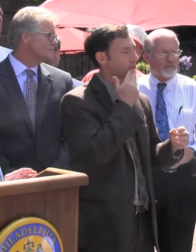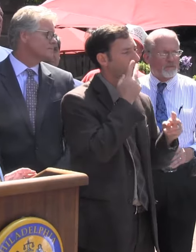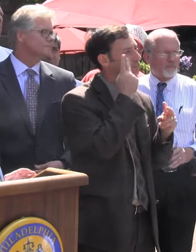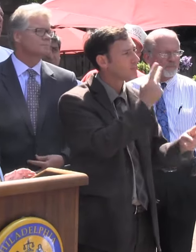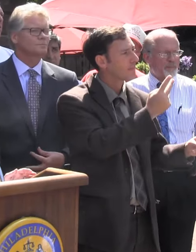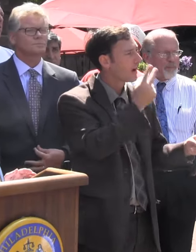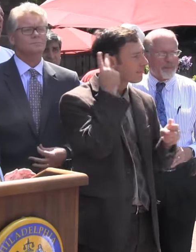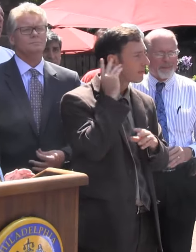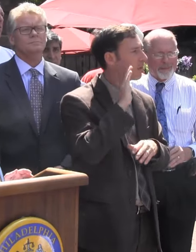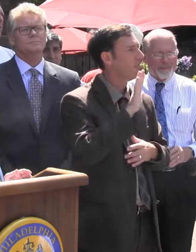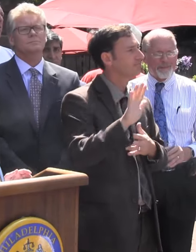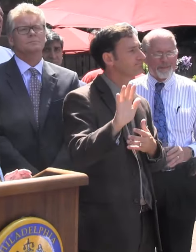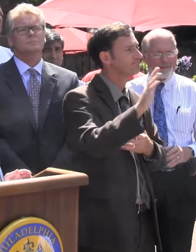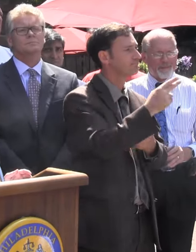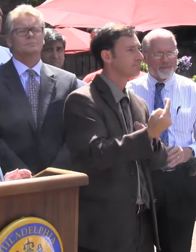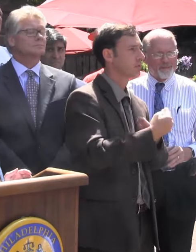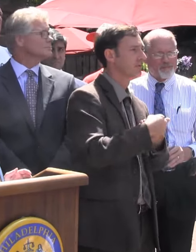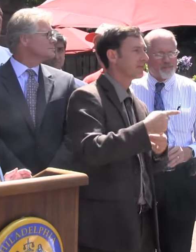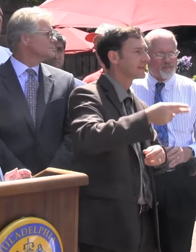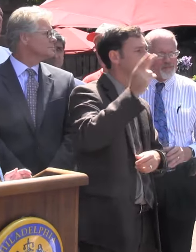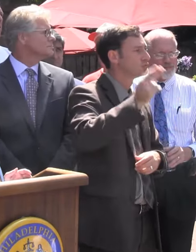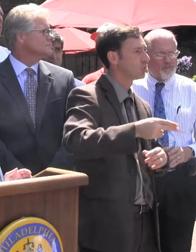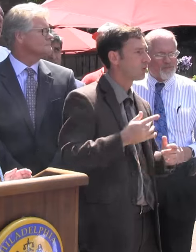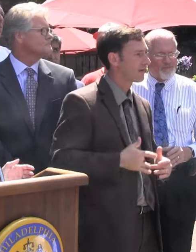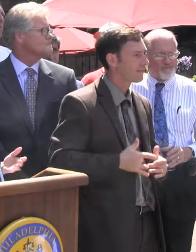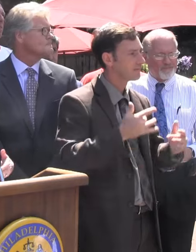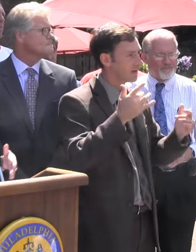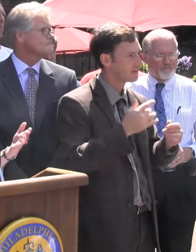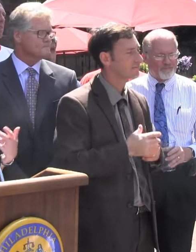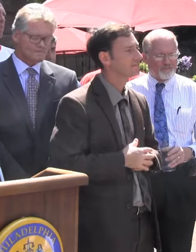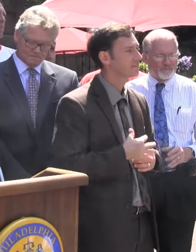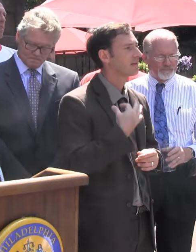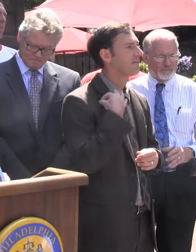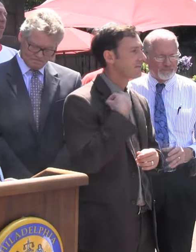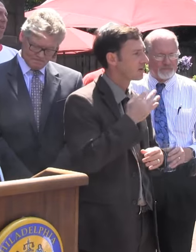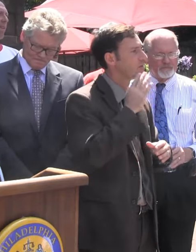of ones participation in this historic event. Volunteers will read and distribute these